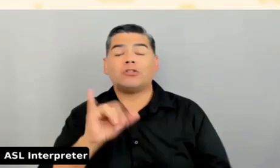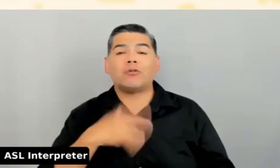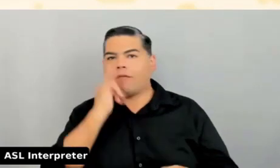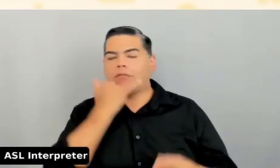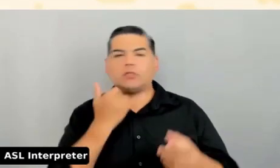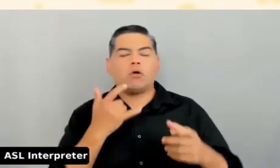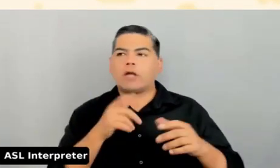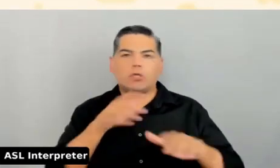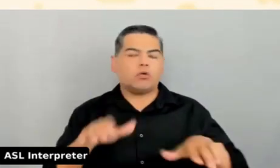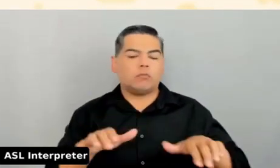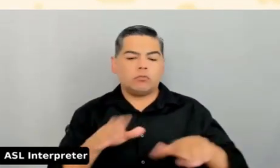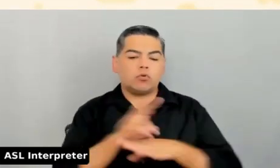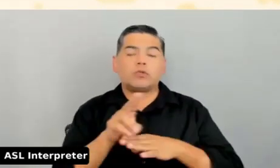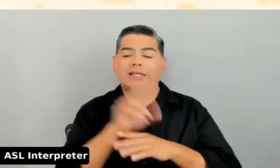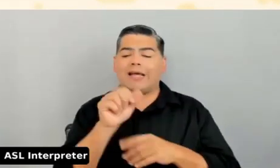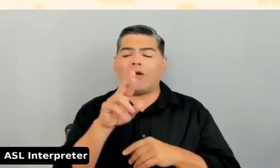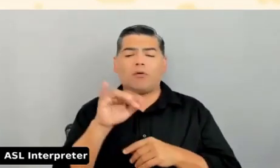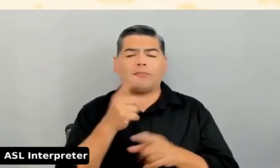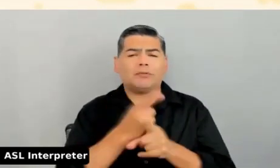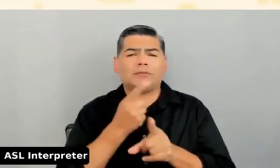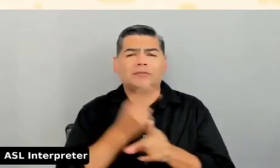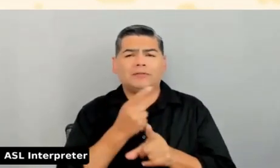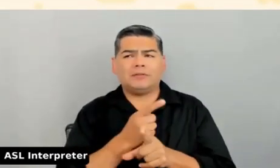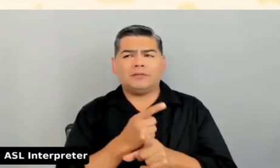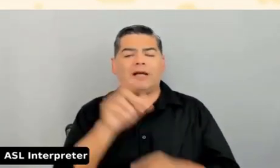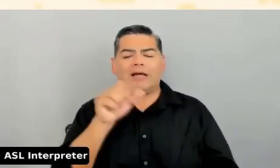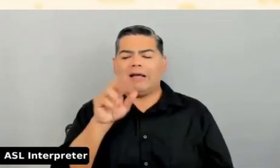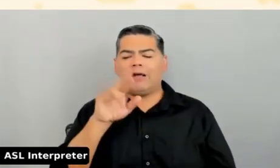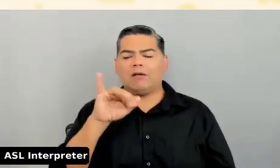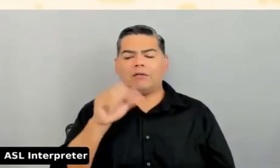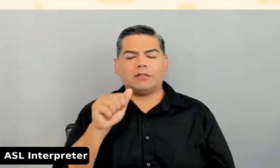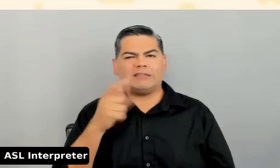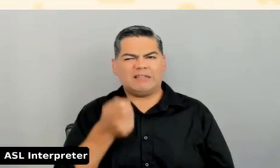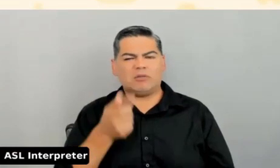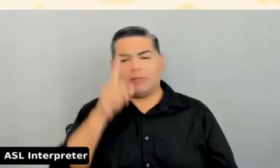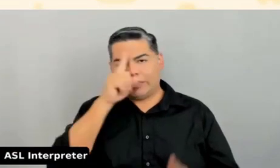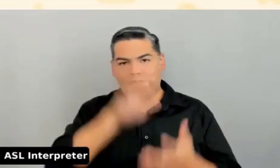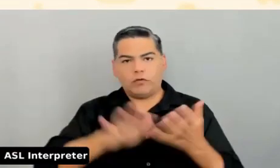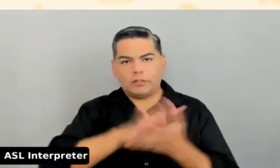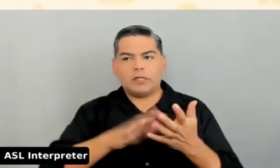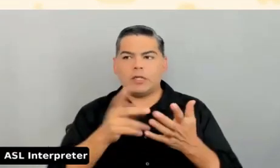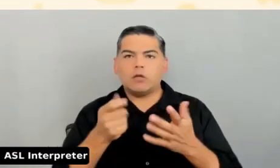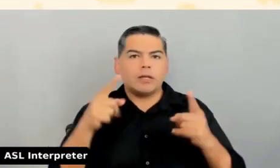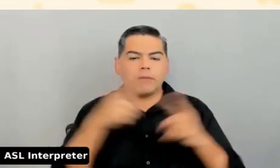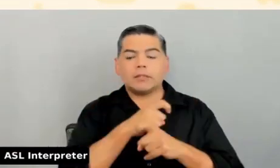So Aria can be kind of confusing and kind of complex. So the best thing to do if you do not know